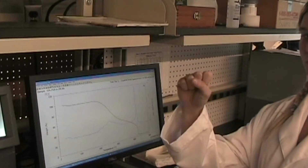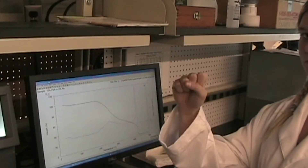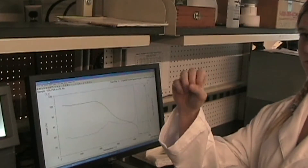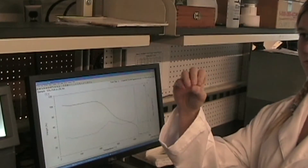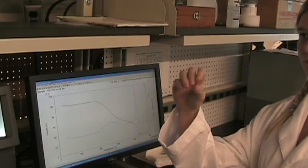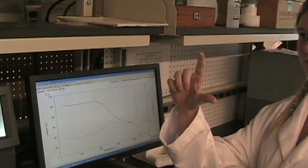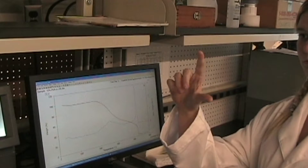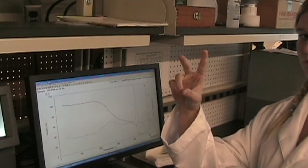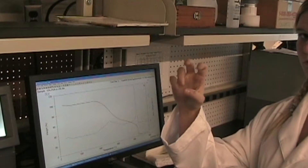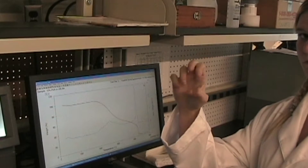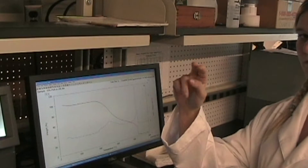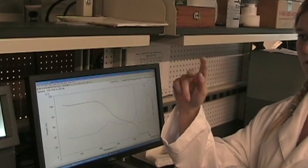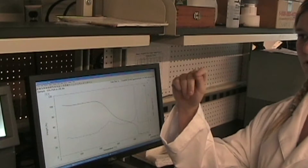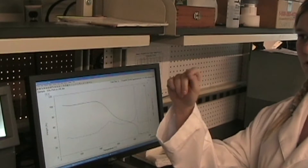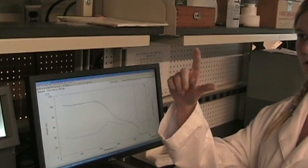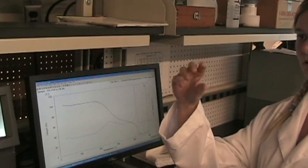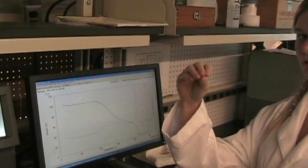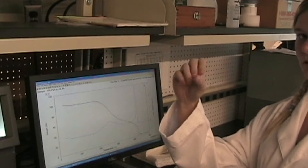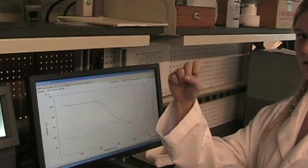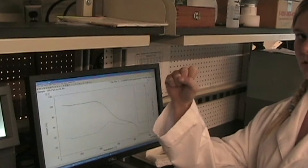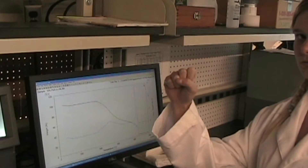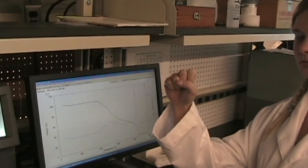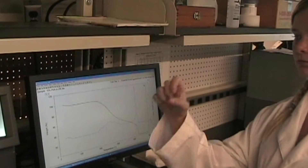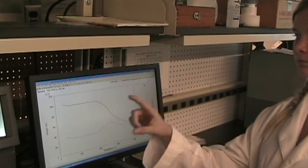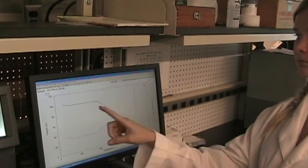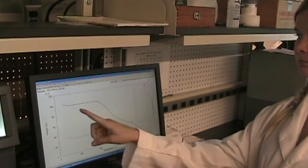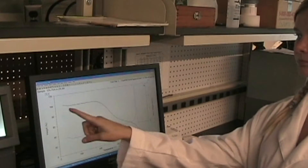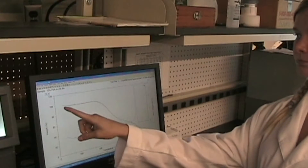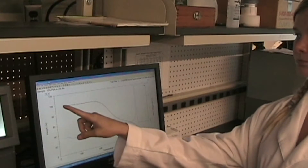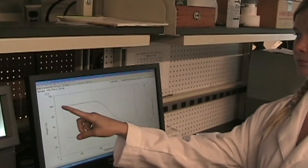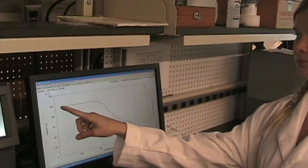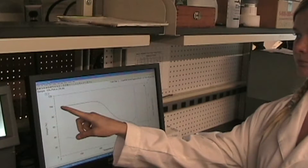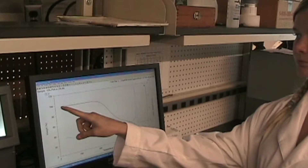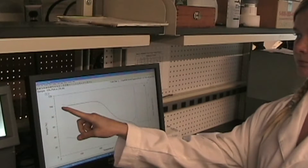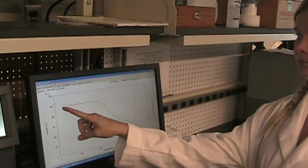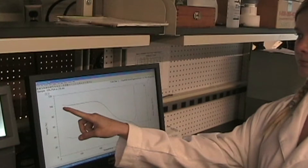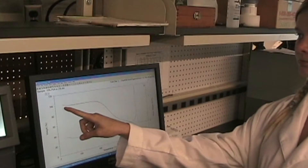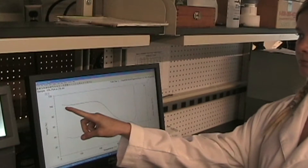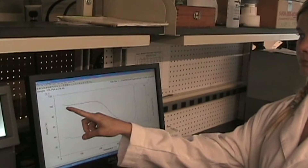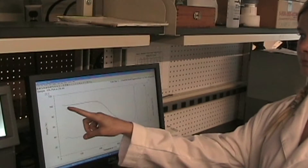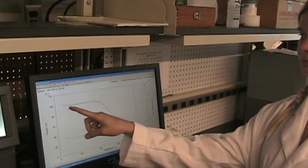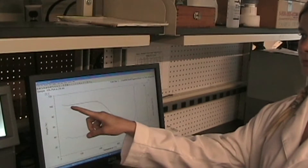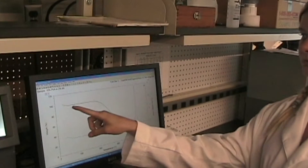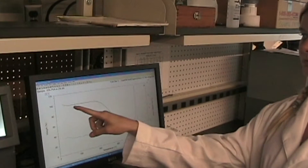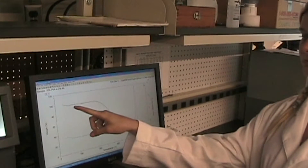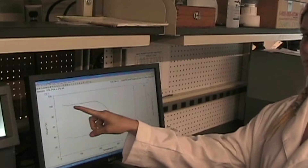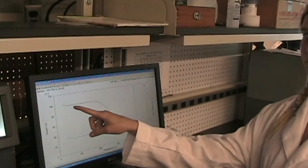This shows the solvent loss.